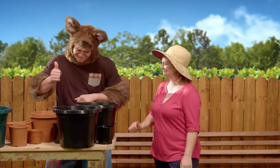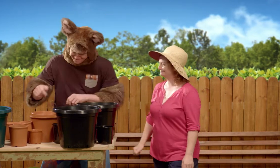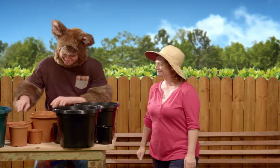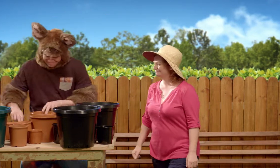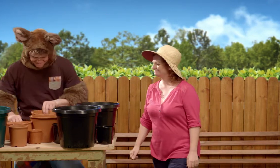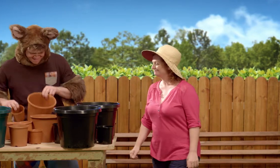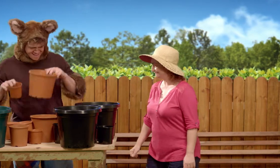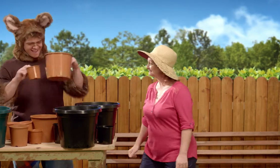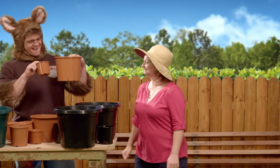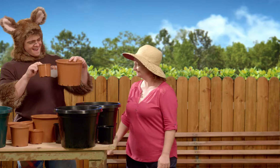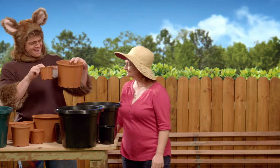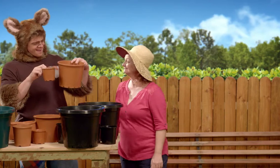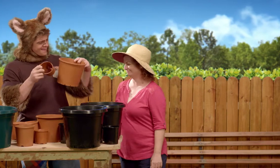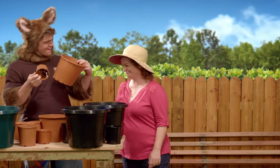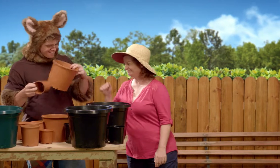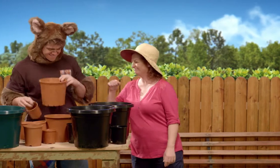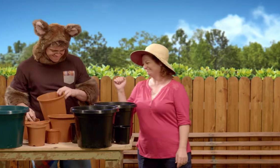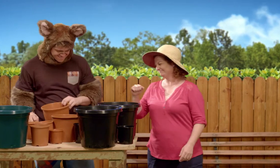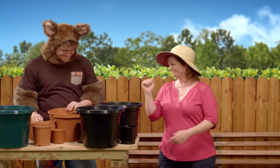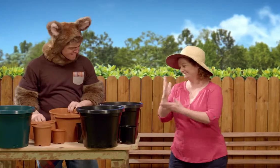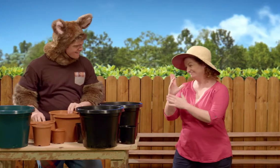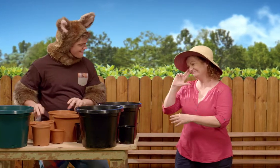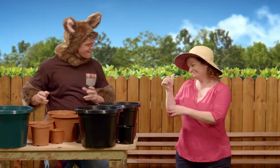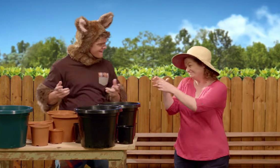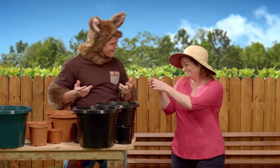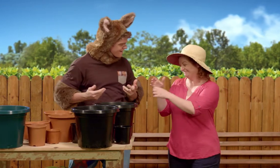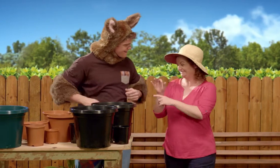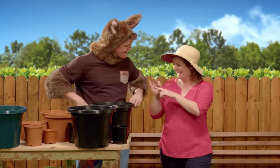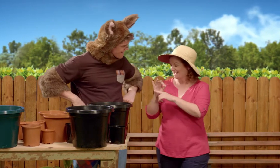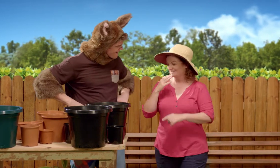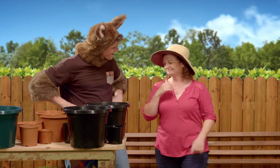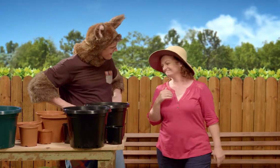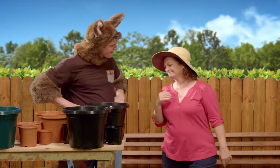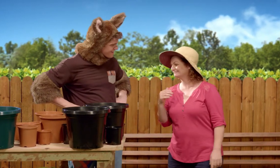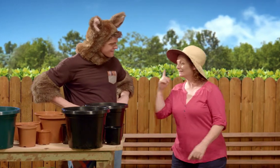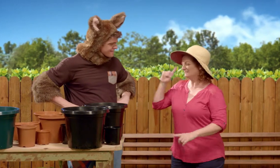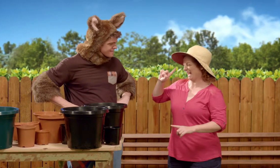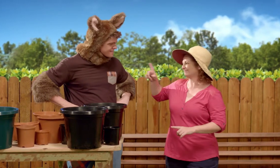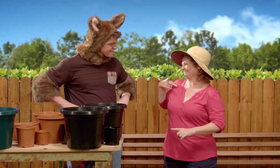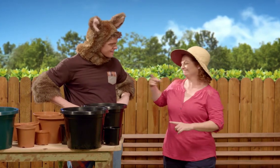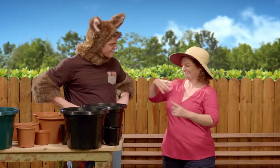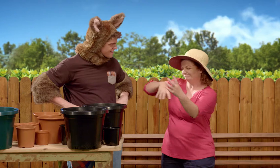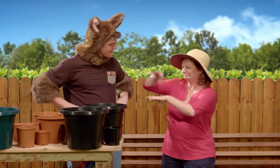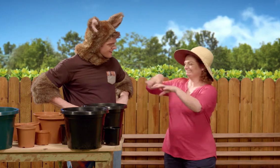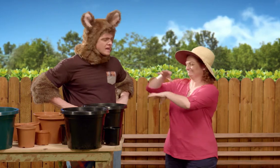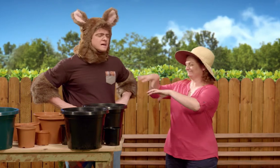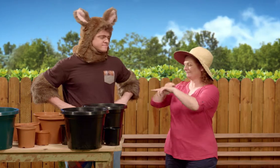But Sally, they look so nice though. Yes they do nice sorted by colour. But now, we need to sort them again,